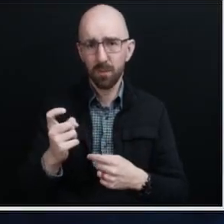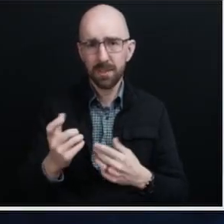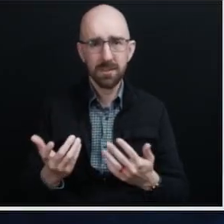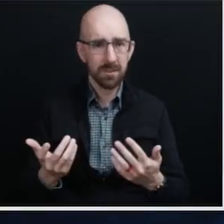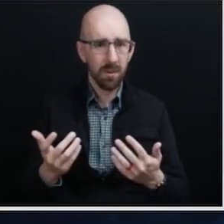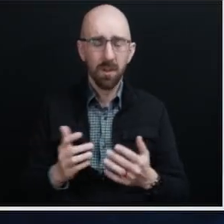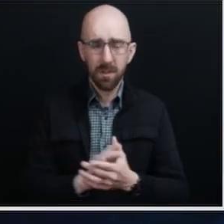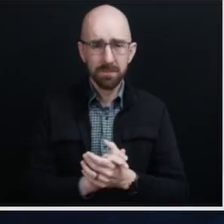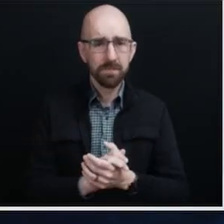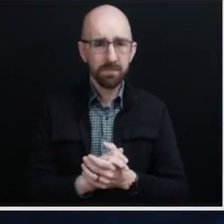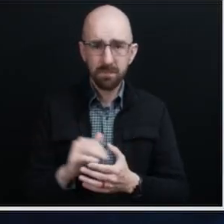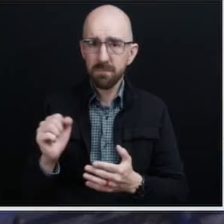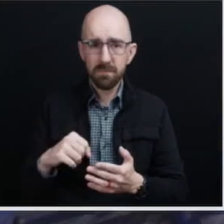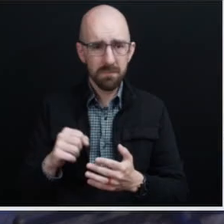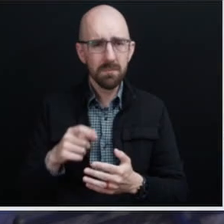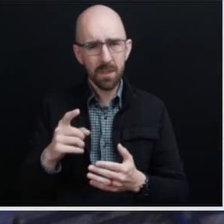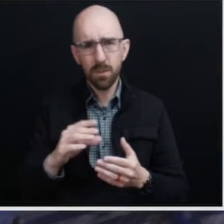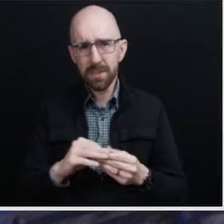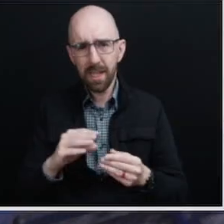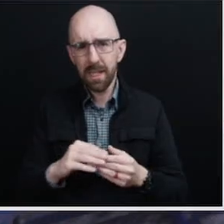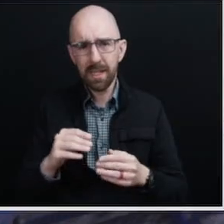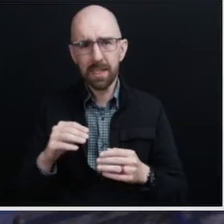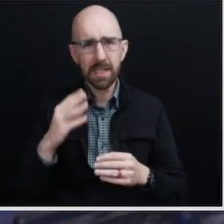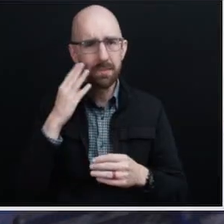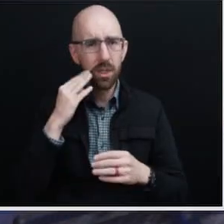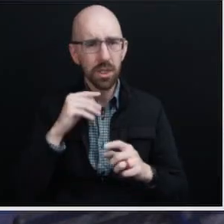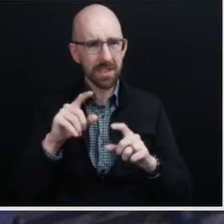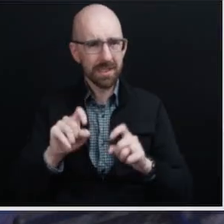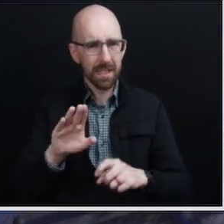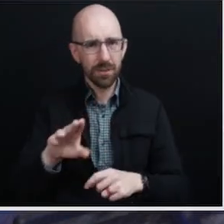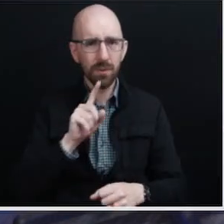yeah. You said this experience tested your wedding vows as you mentioned. You were able to celebrate